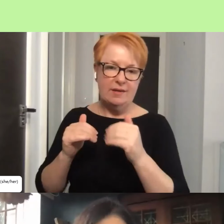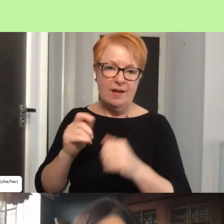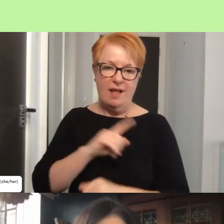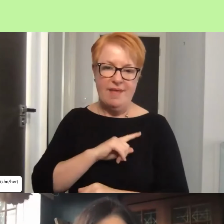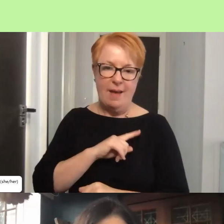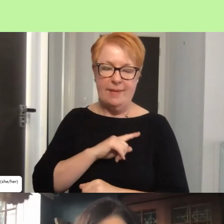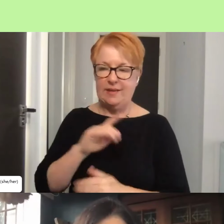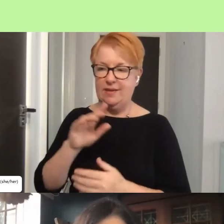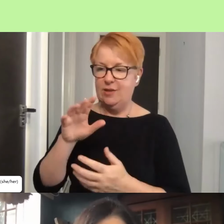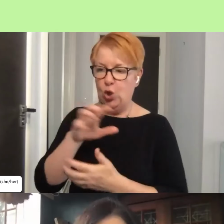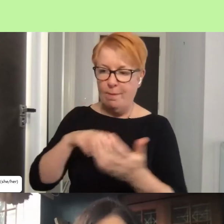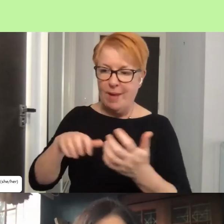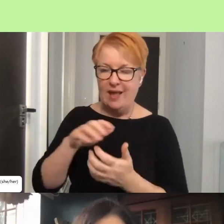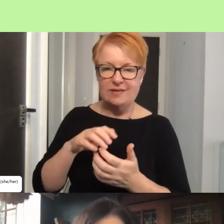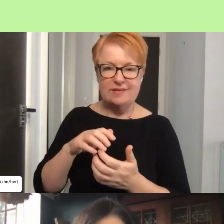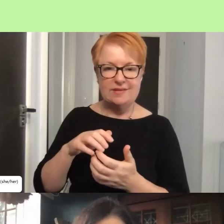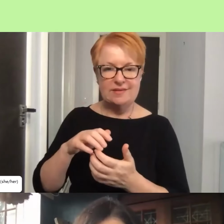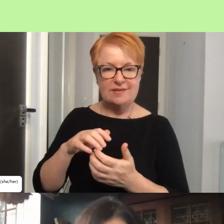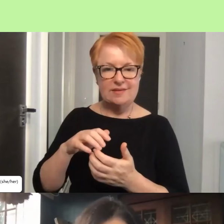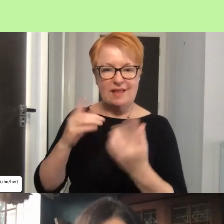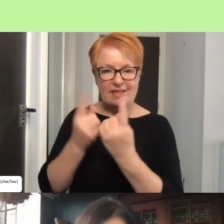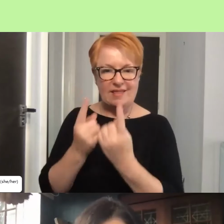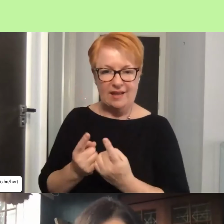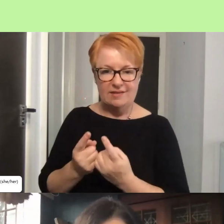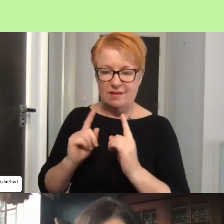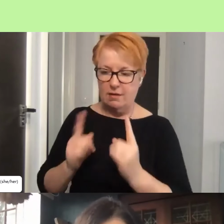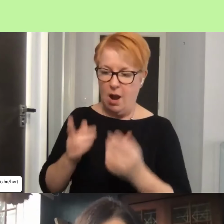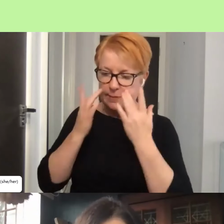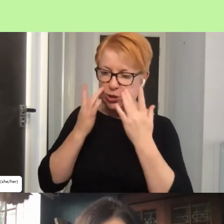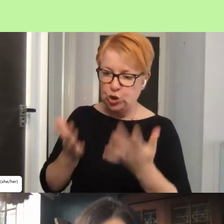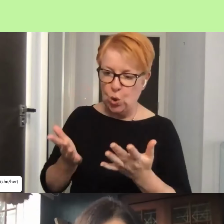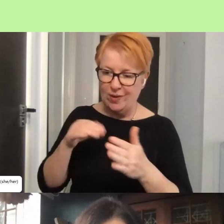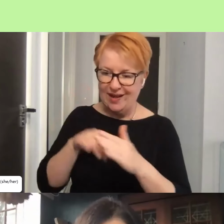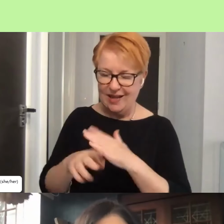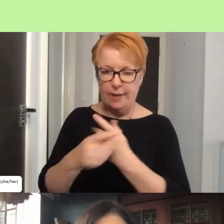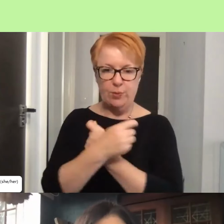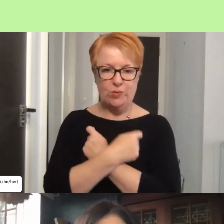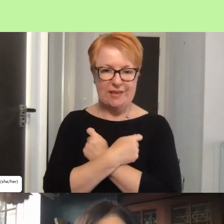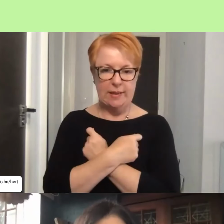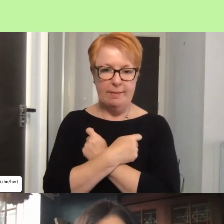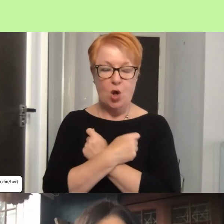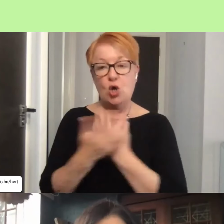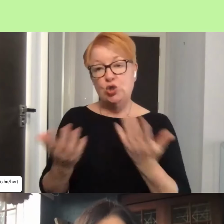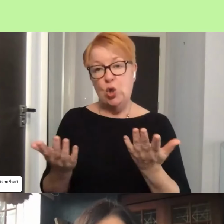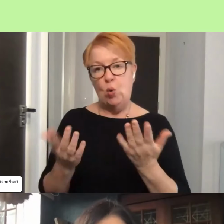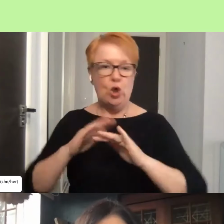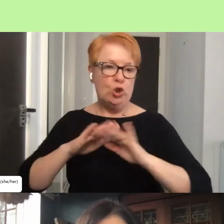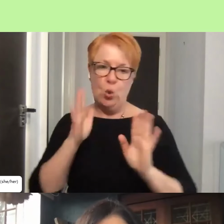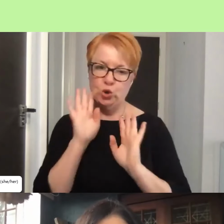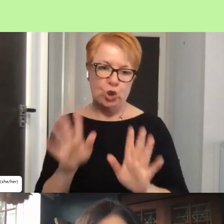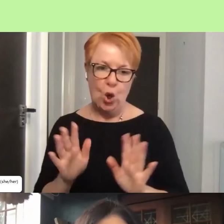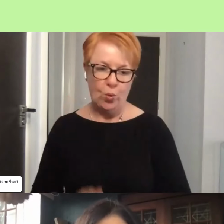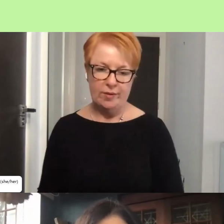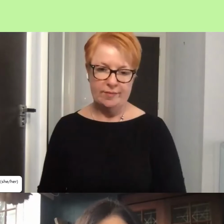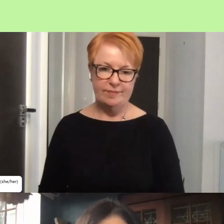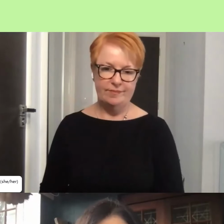be shown, or also socially engaged work can't be shown in the museum rooms. So, they are not shown there, then they are not collected, and they are not researched.